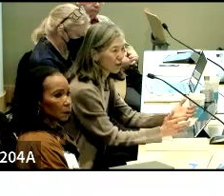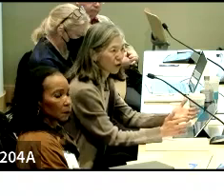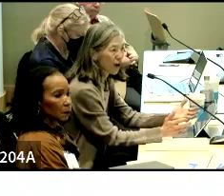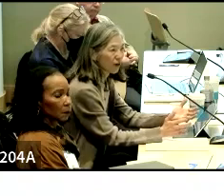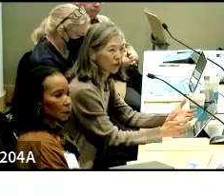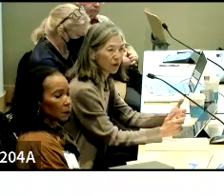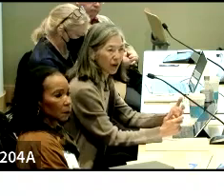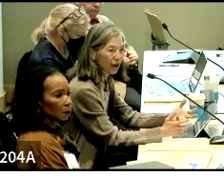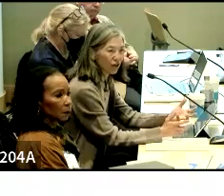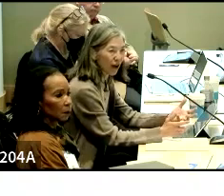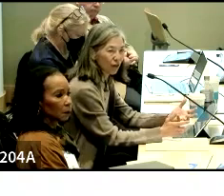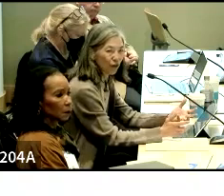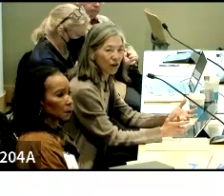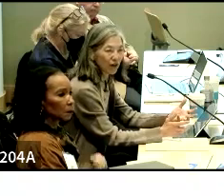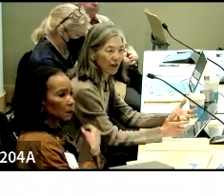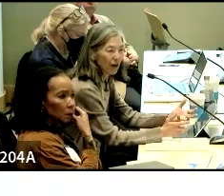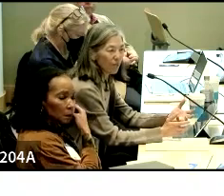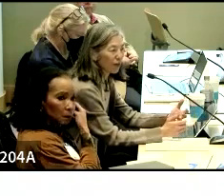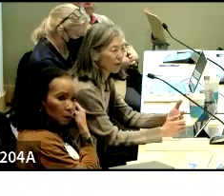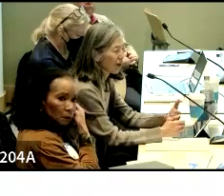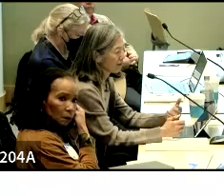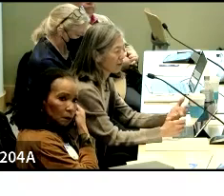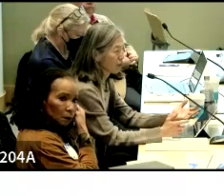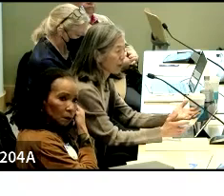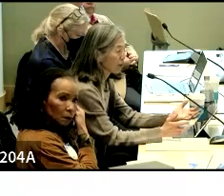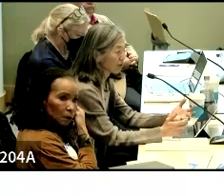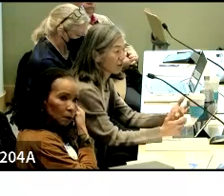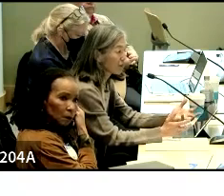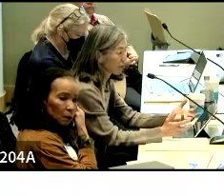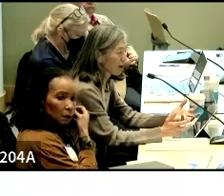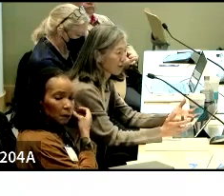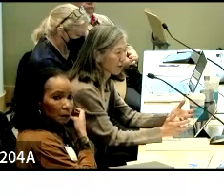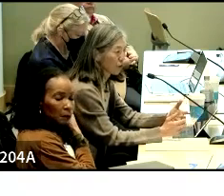In Chicago, we would get our siloed funding based on particular disease processes